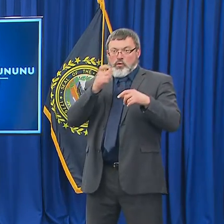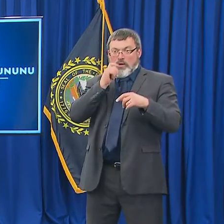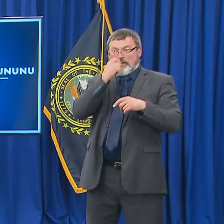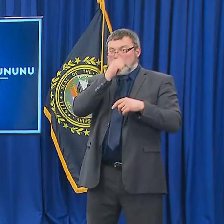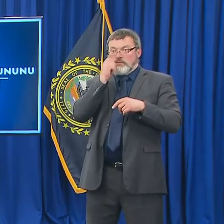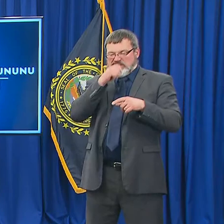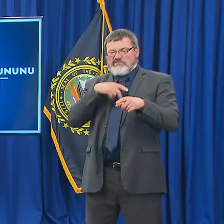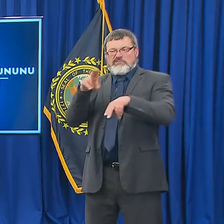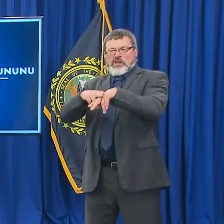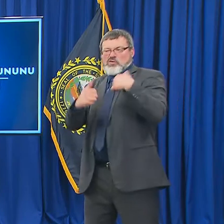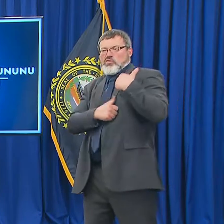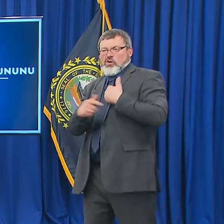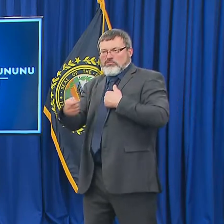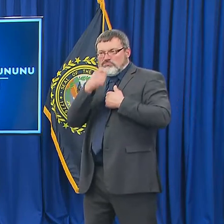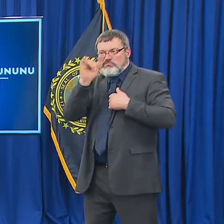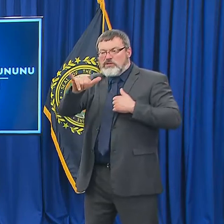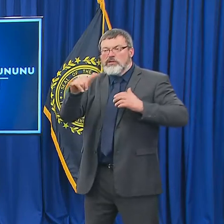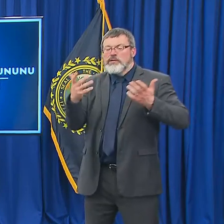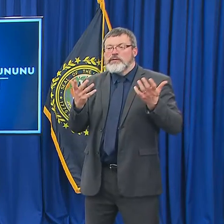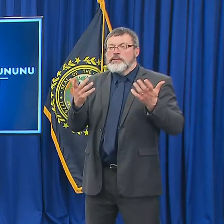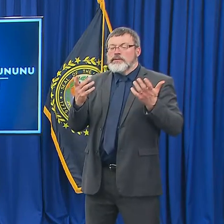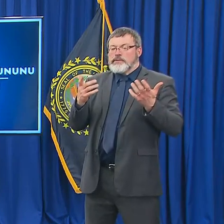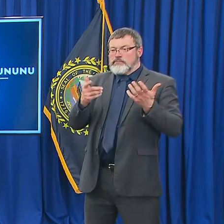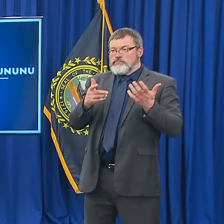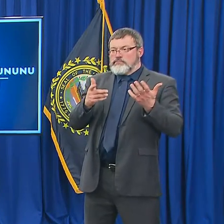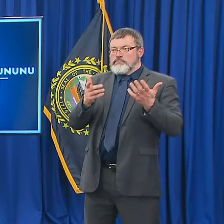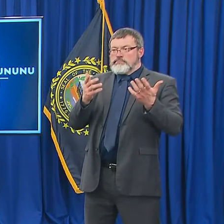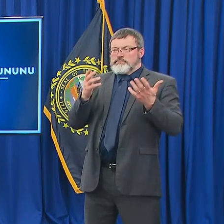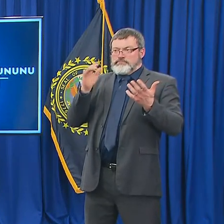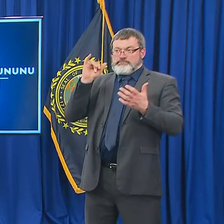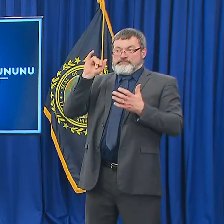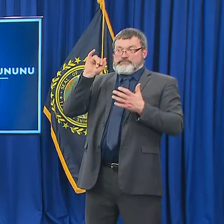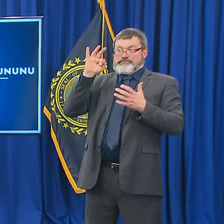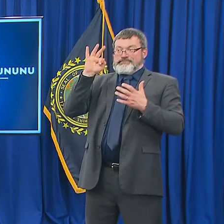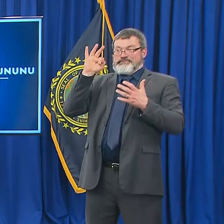in any way. we will put the dollars that are needed even if it has to come out of our general fund.